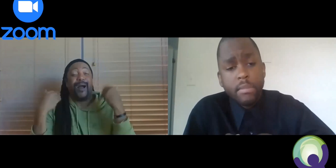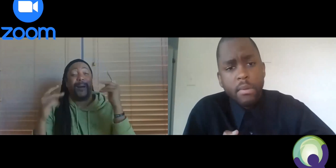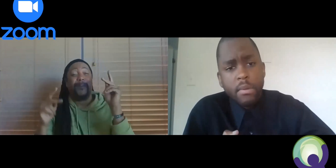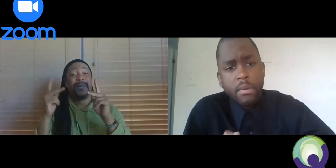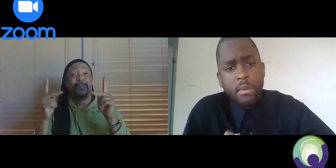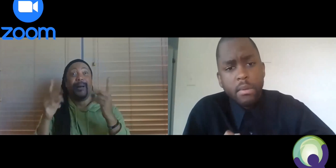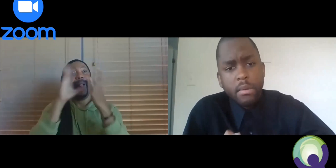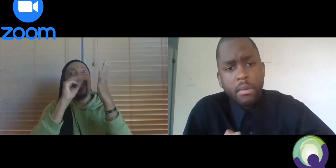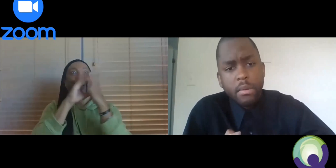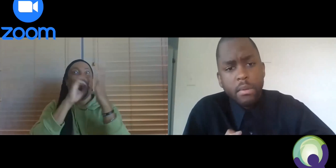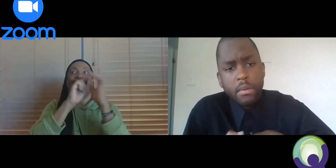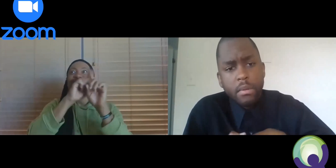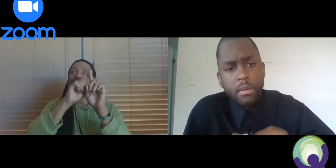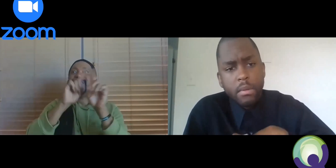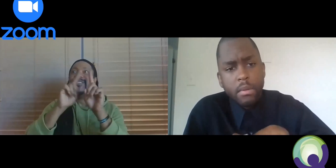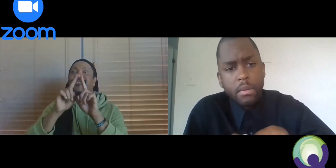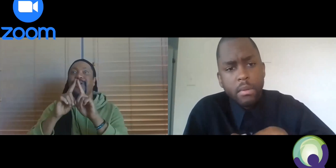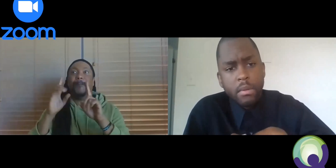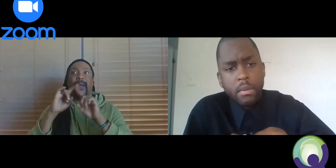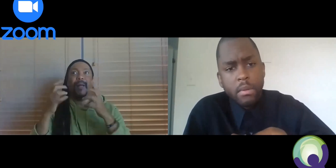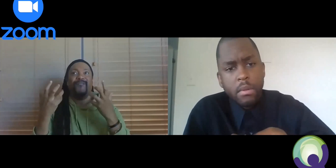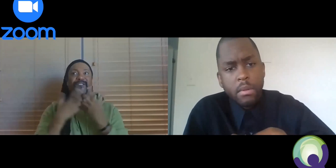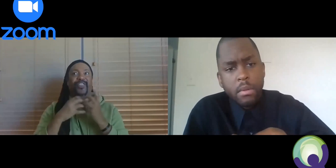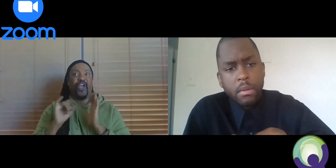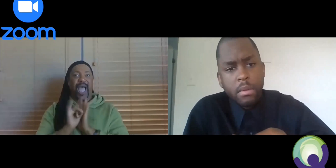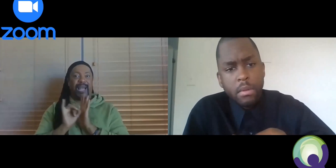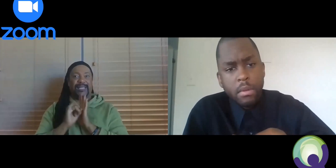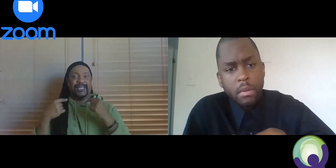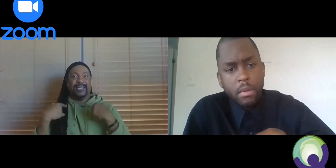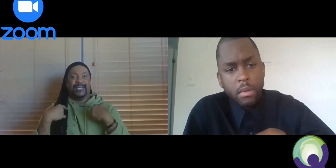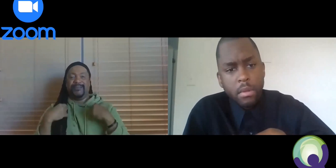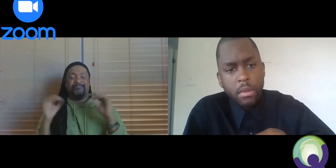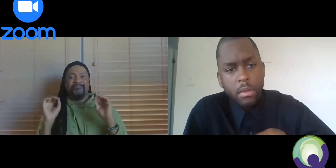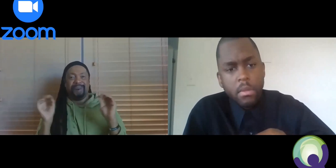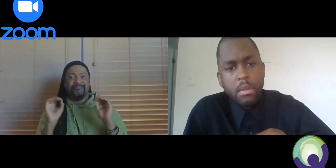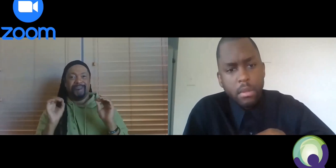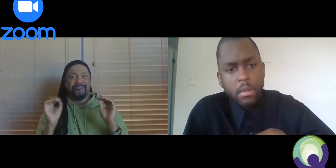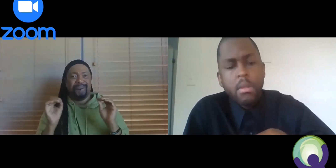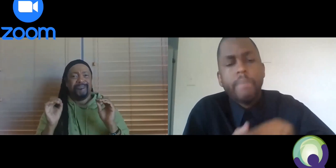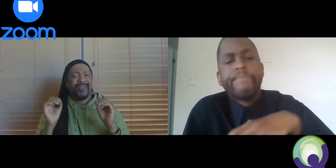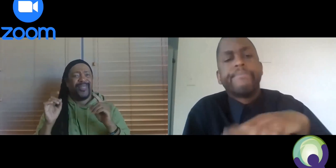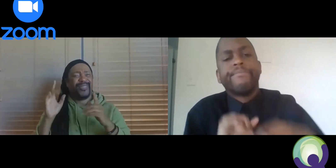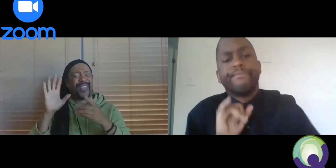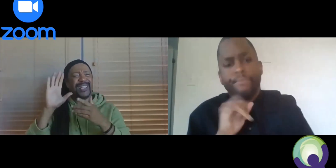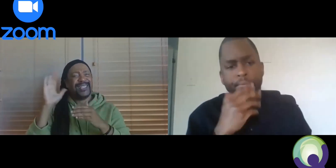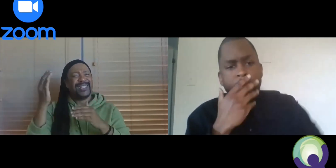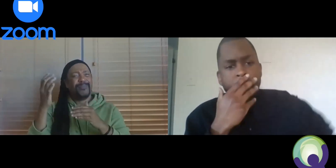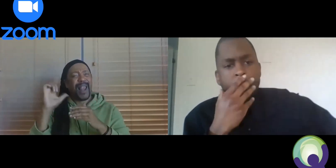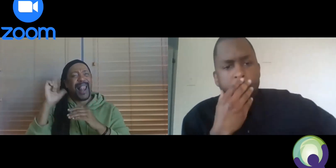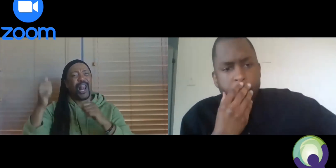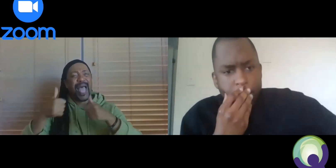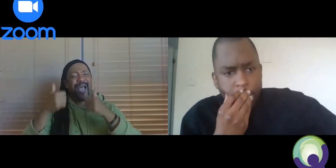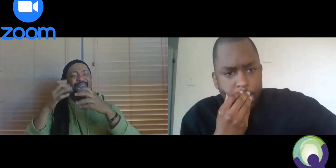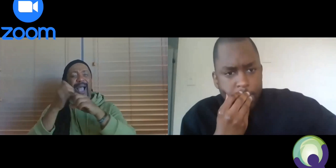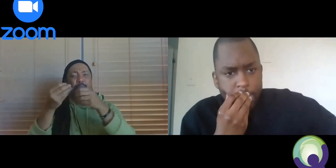Most of our people learn so much about history but it doesn’t match our identity. It seems later